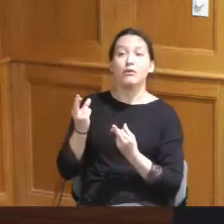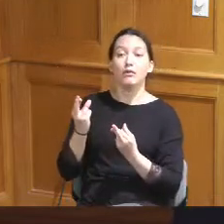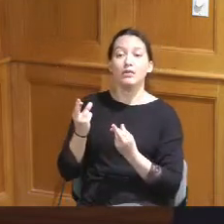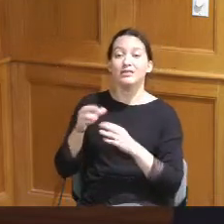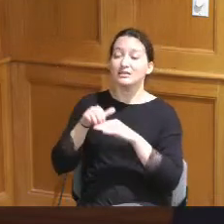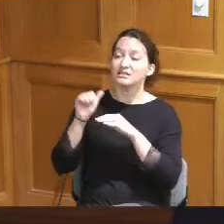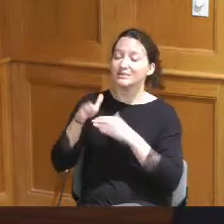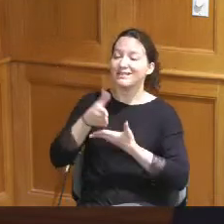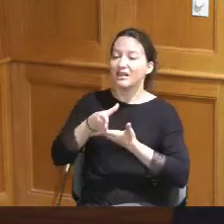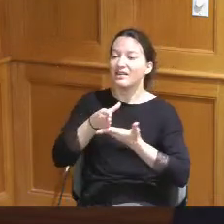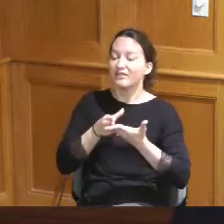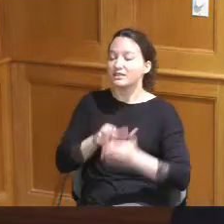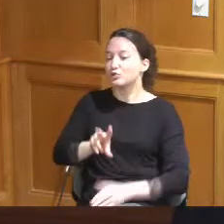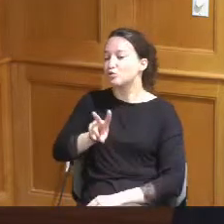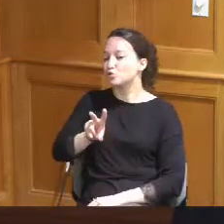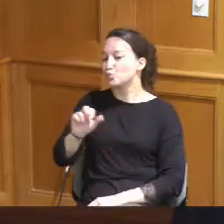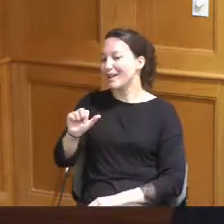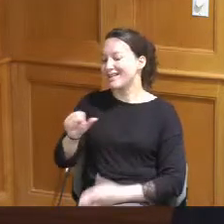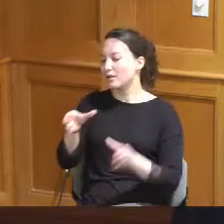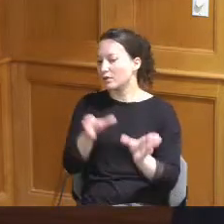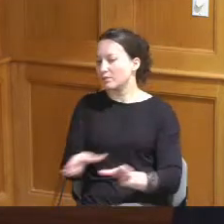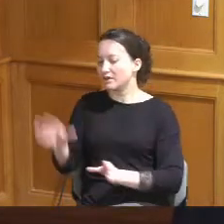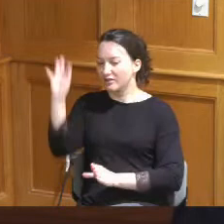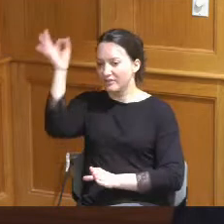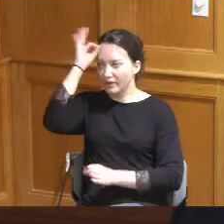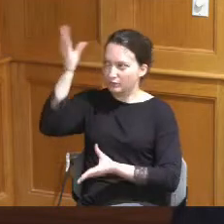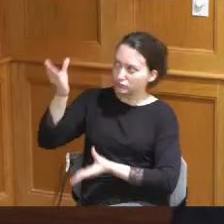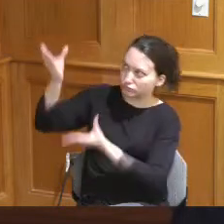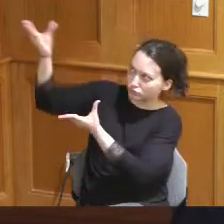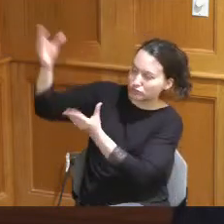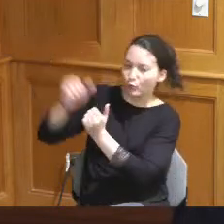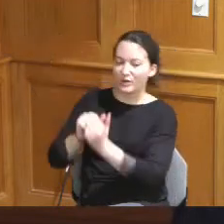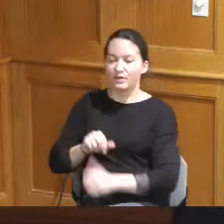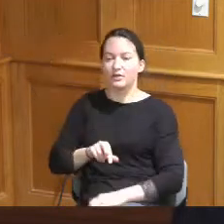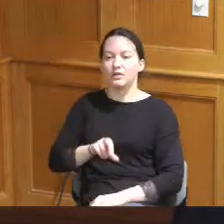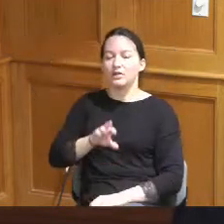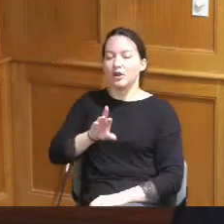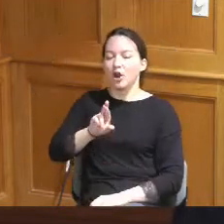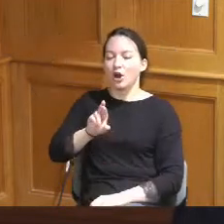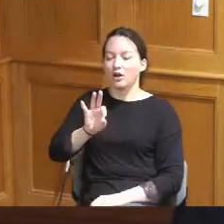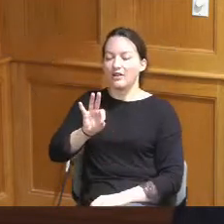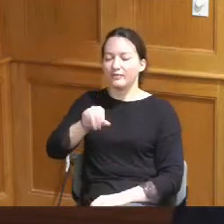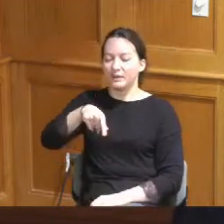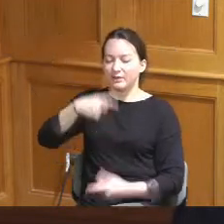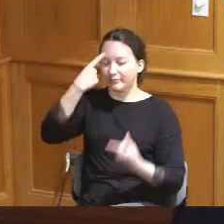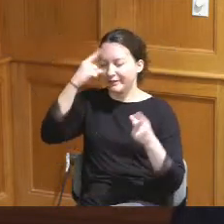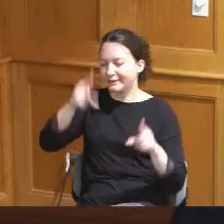a phase 2A plan to the federal Regulators related to the MSD consent decree and I just wanted to